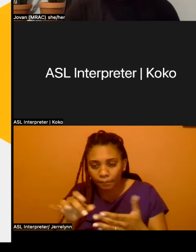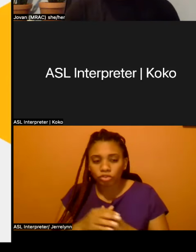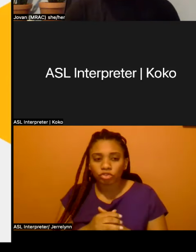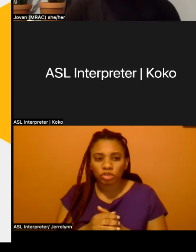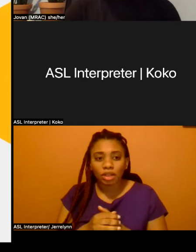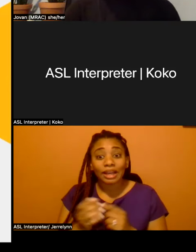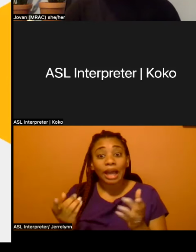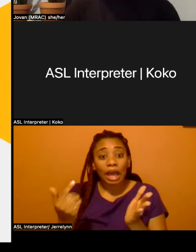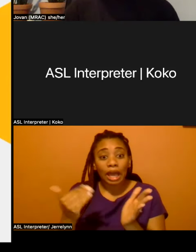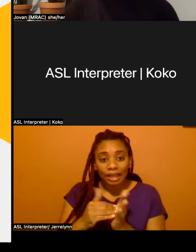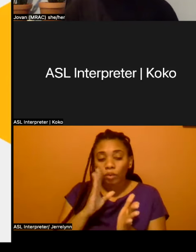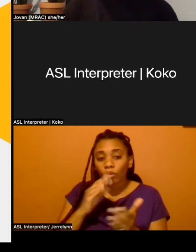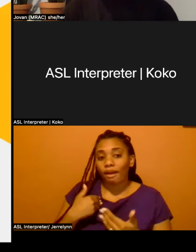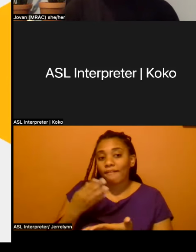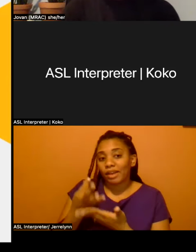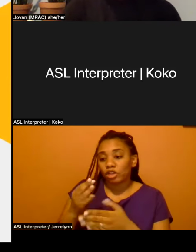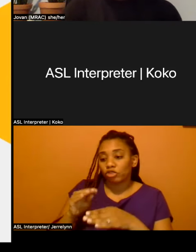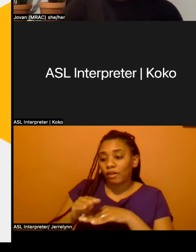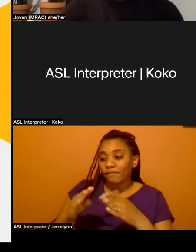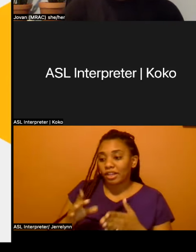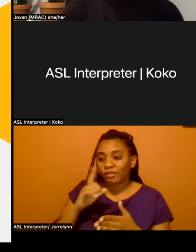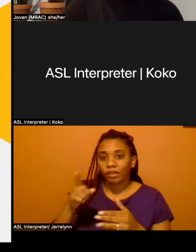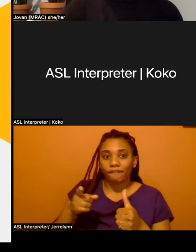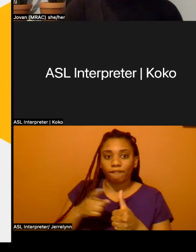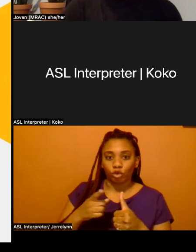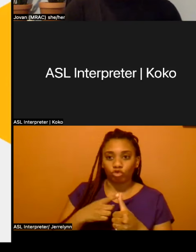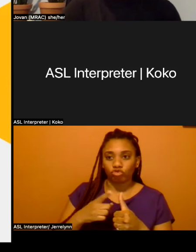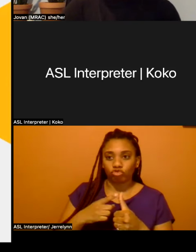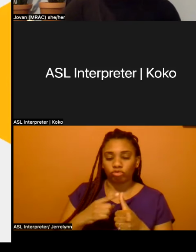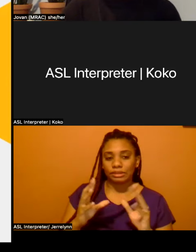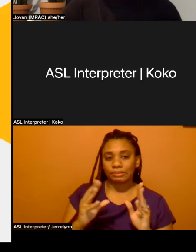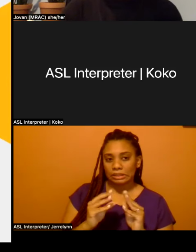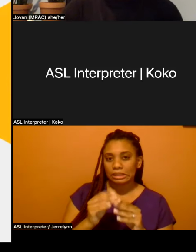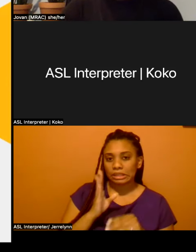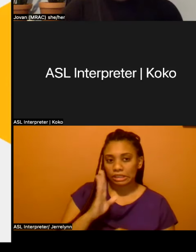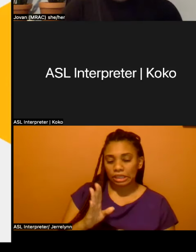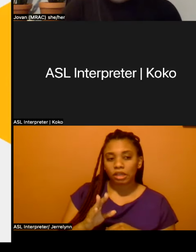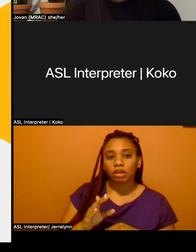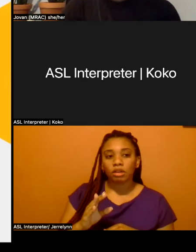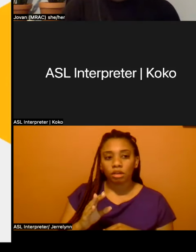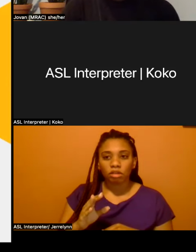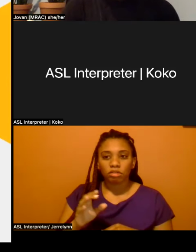present for the first initial meeting, for where the cohort gets to meet each other.